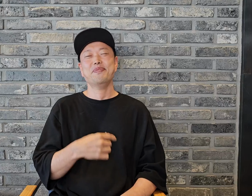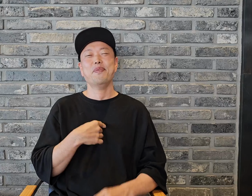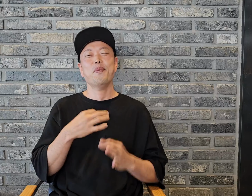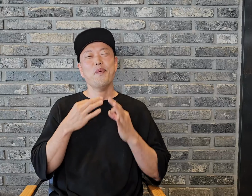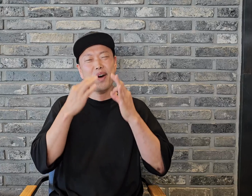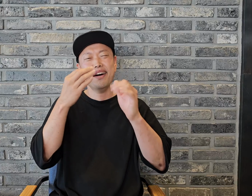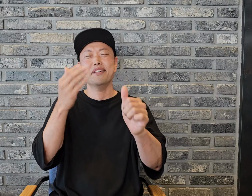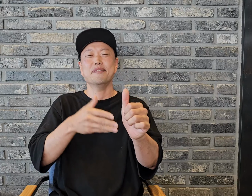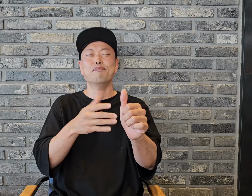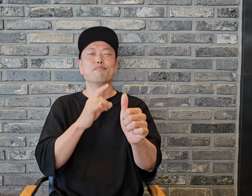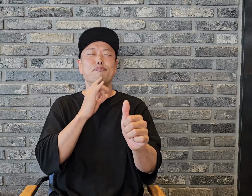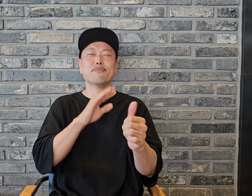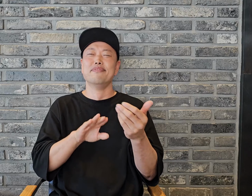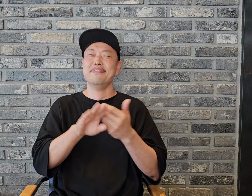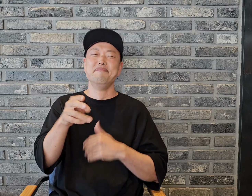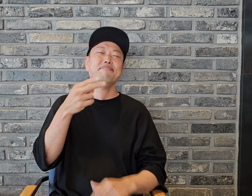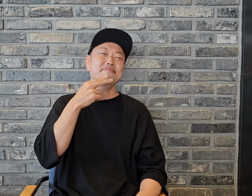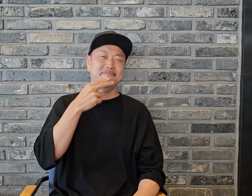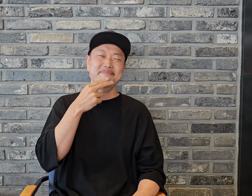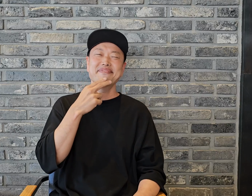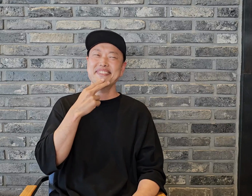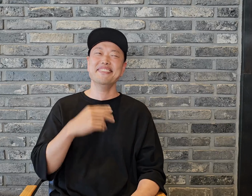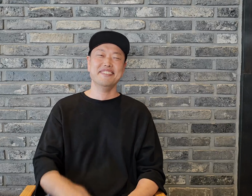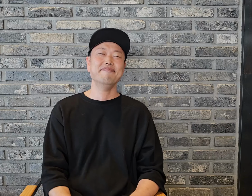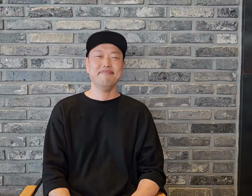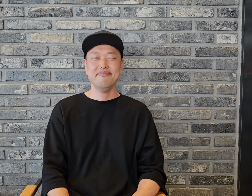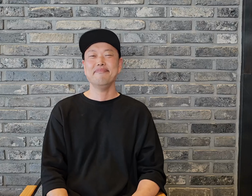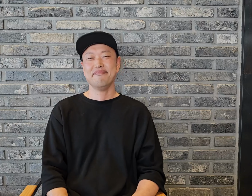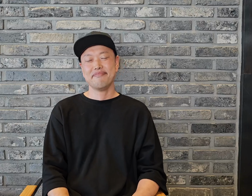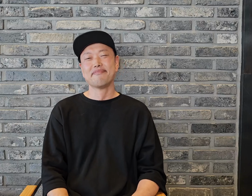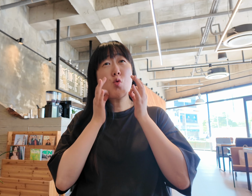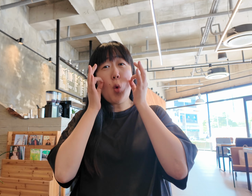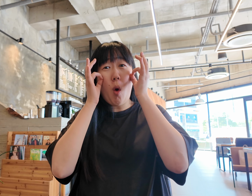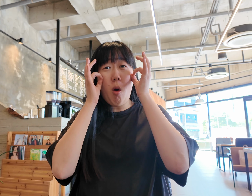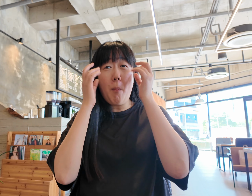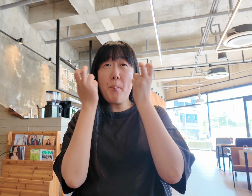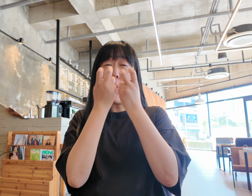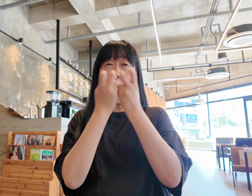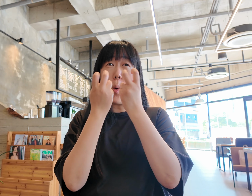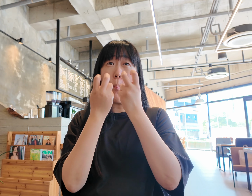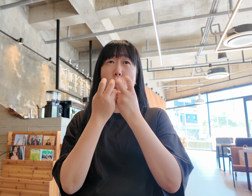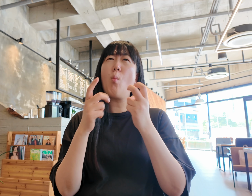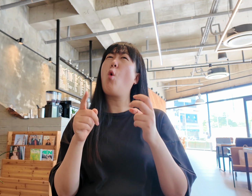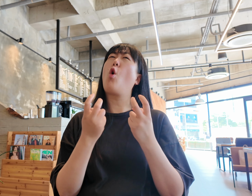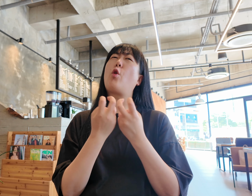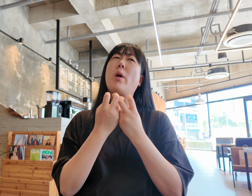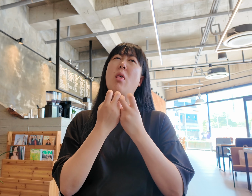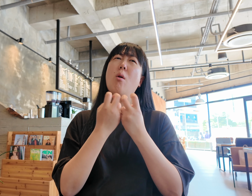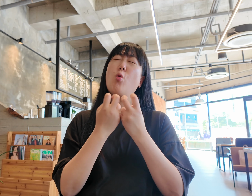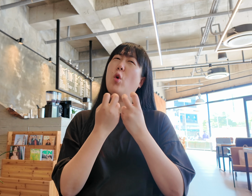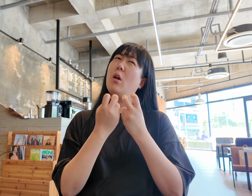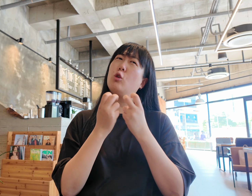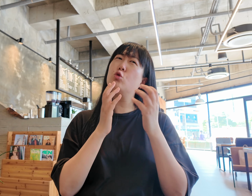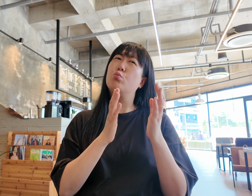Please do your best! That's all. What are some ways to try?